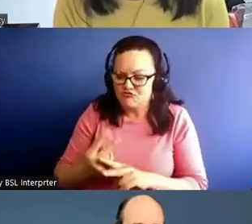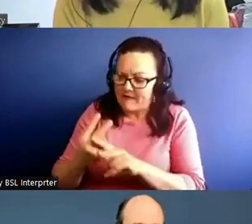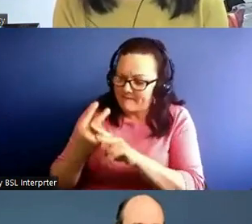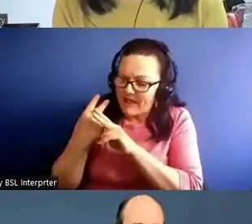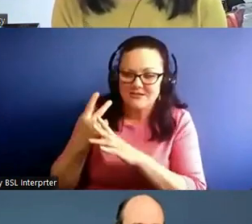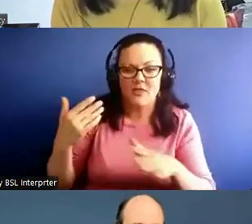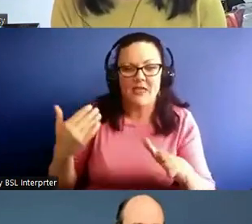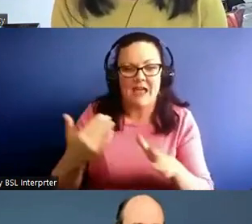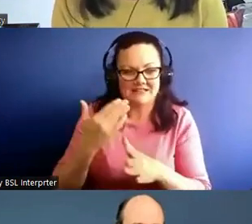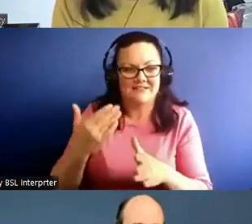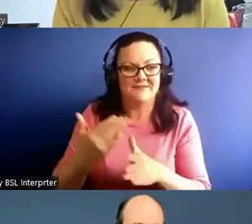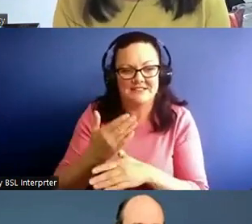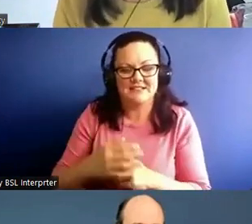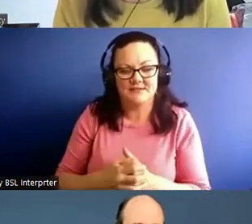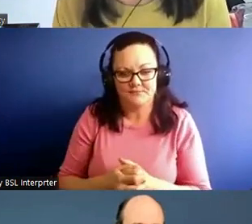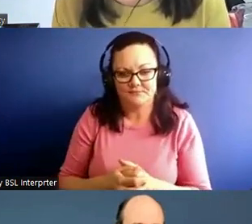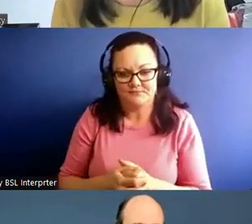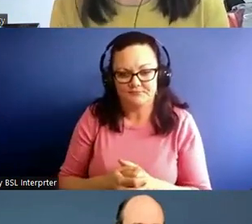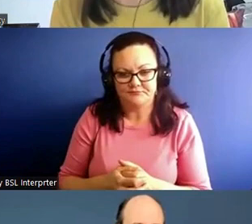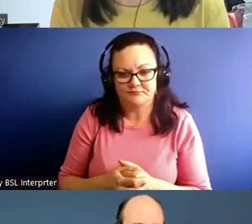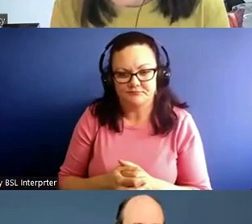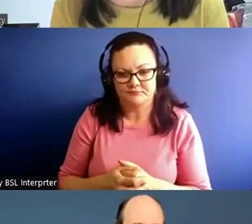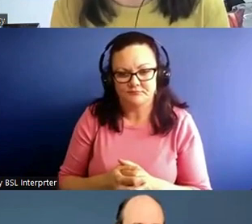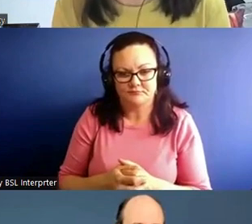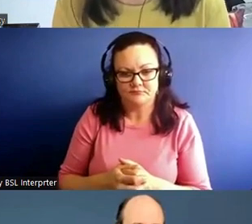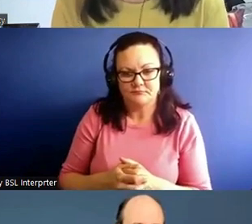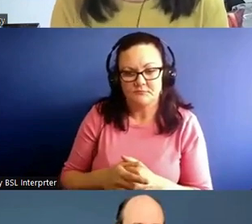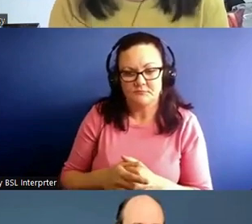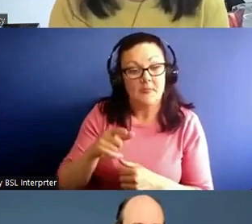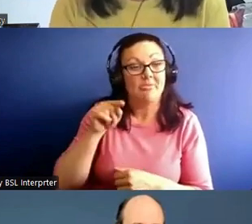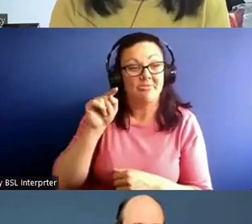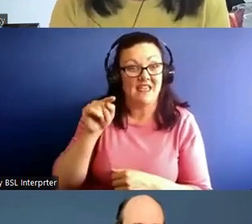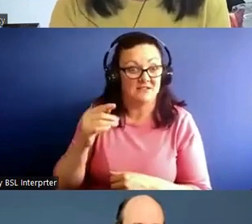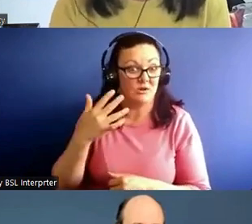That is when the learning happens and that is when the